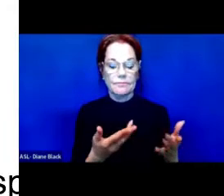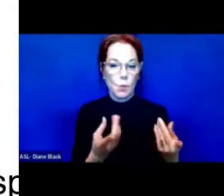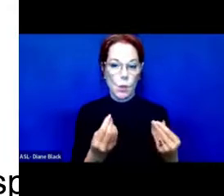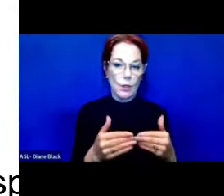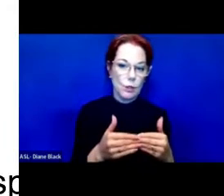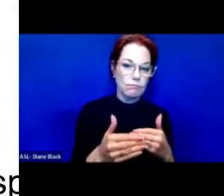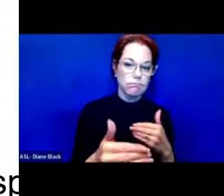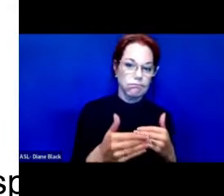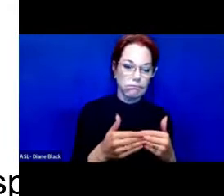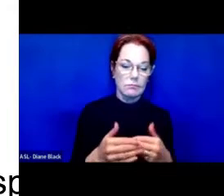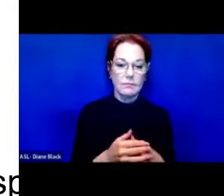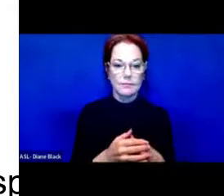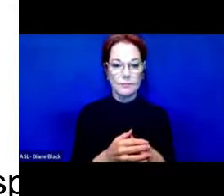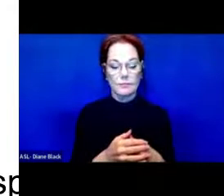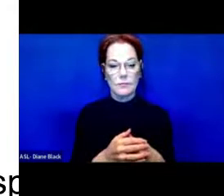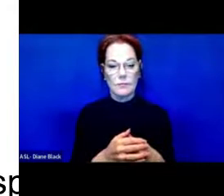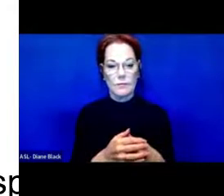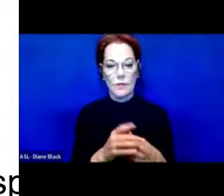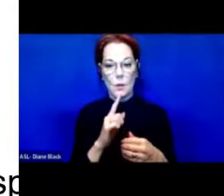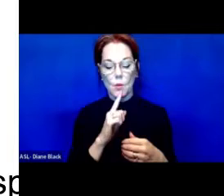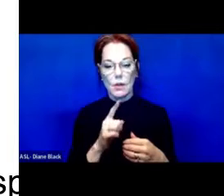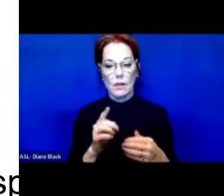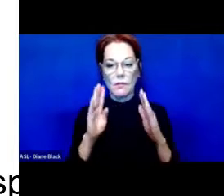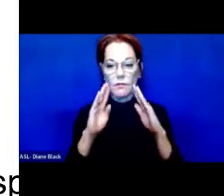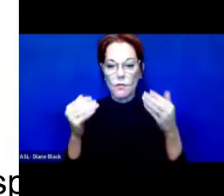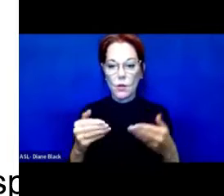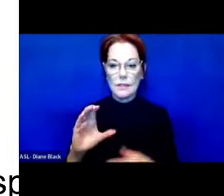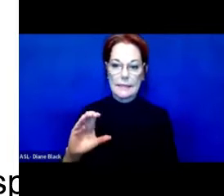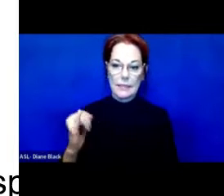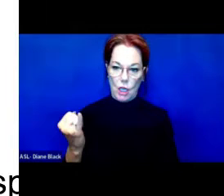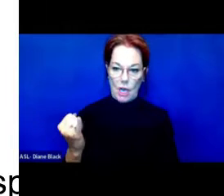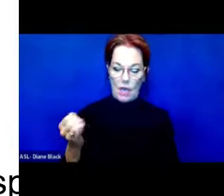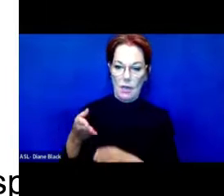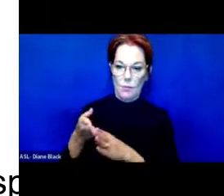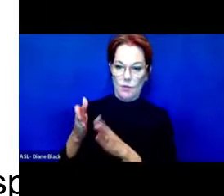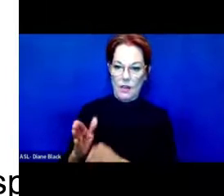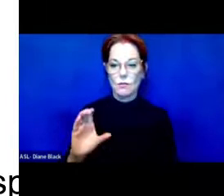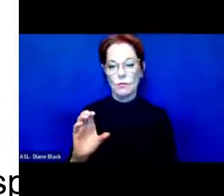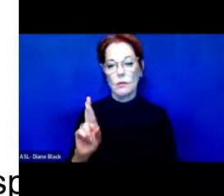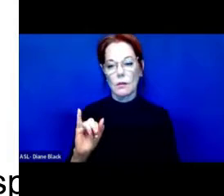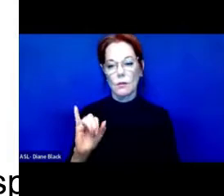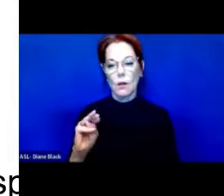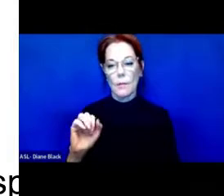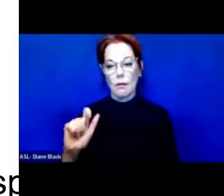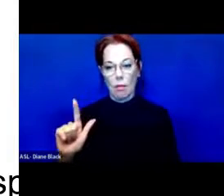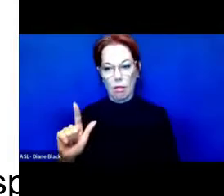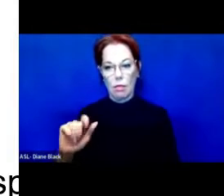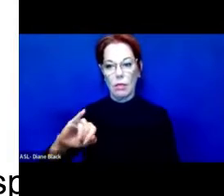So it's intended it is targeting mostly CJ professionals, criminal justice professionals, as well as policymakers that are